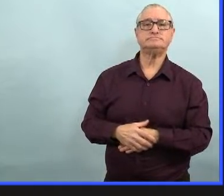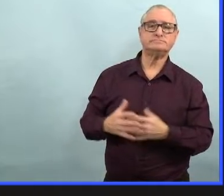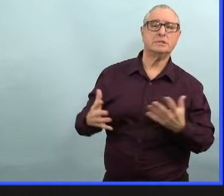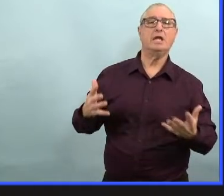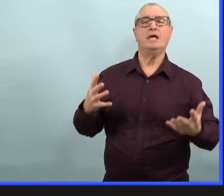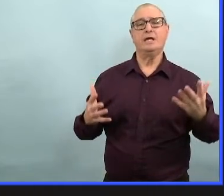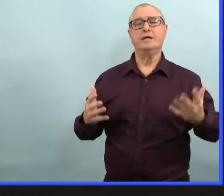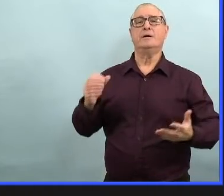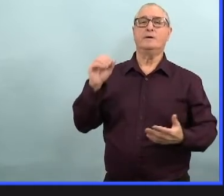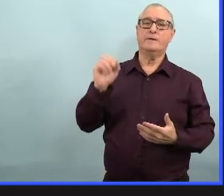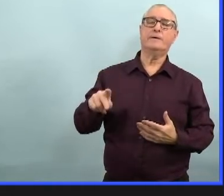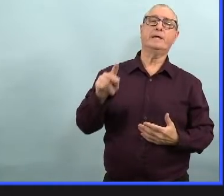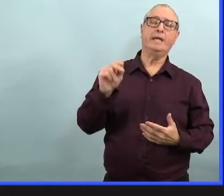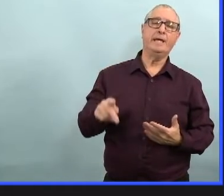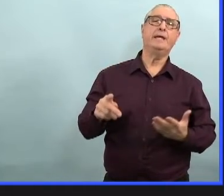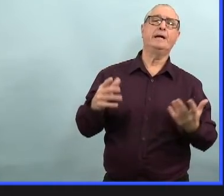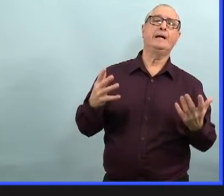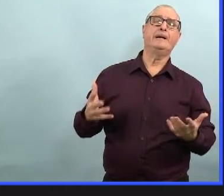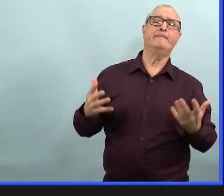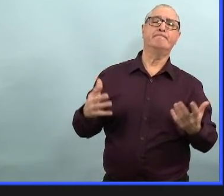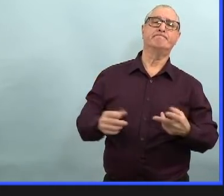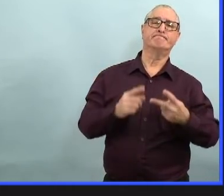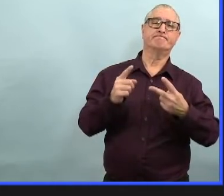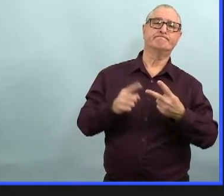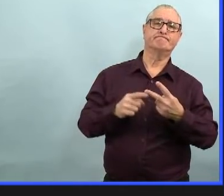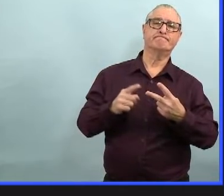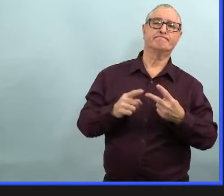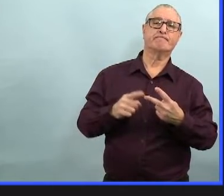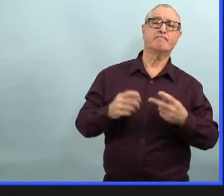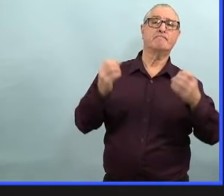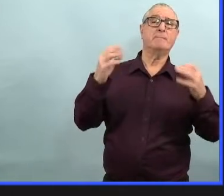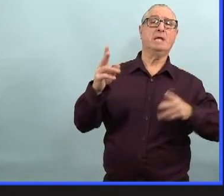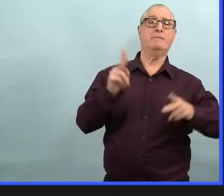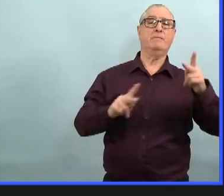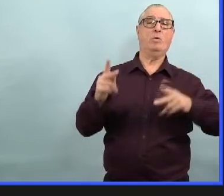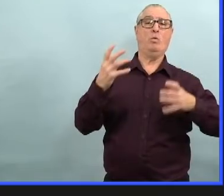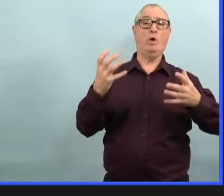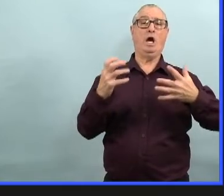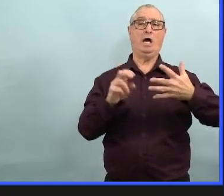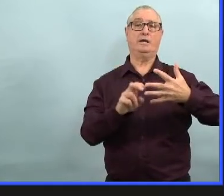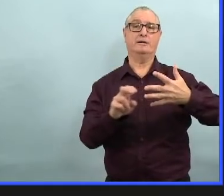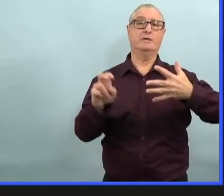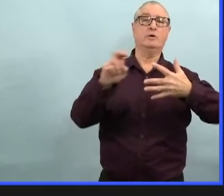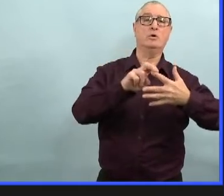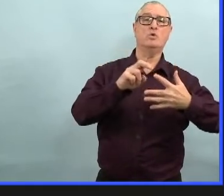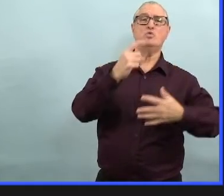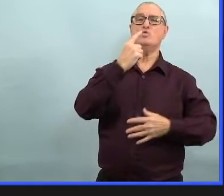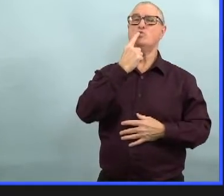calls to go to red lock down whatever as doctors what do you think should be done